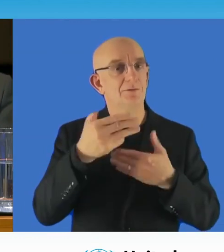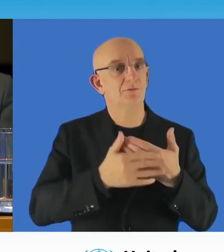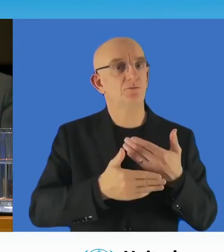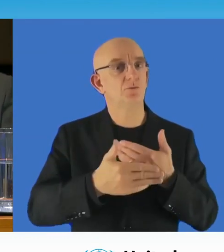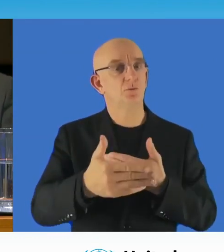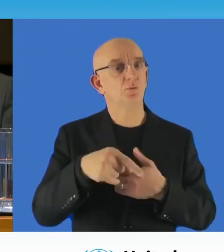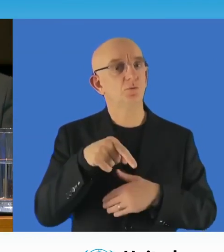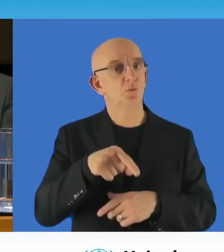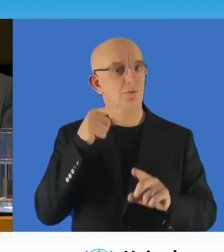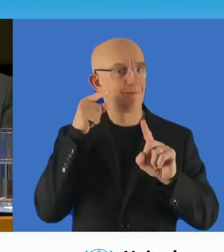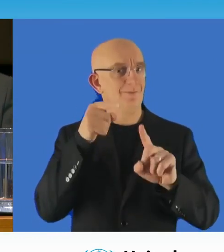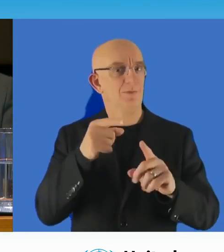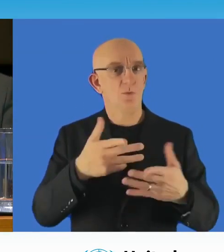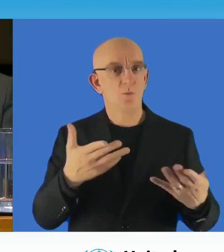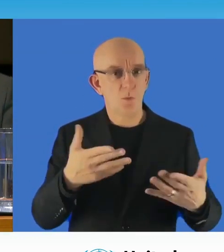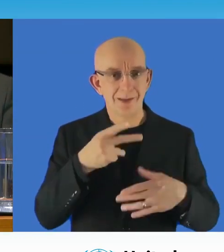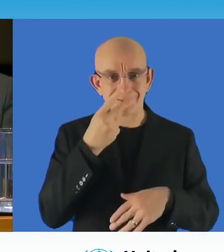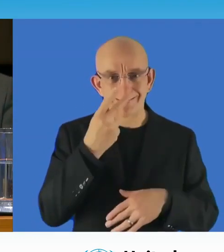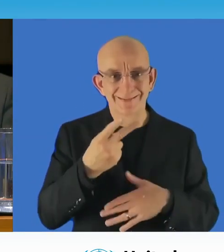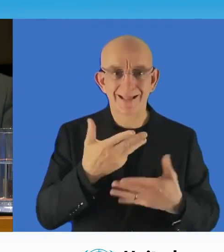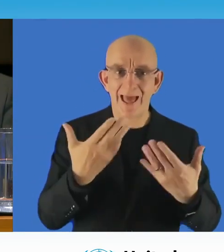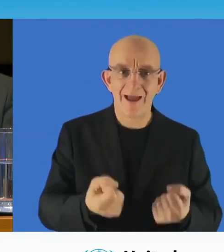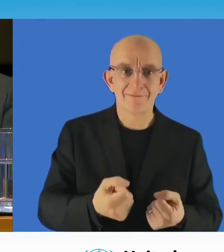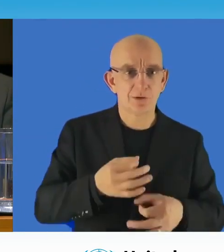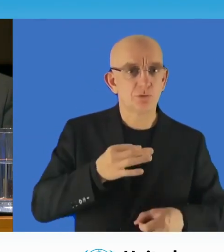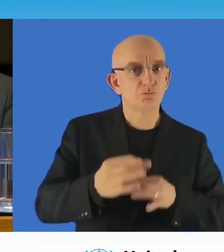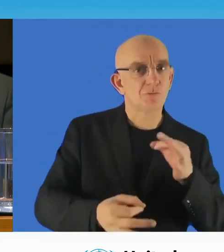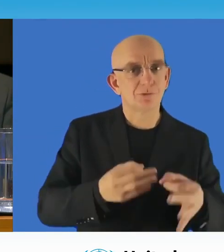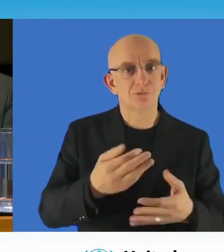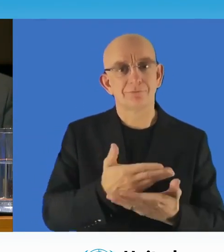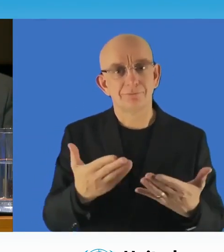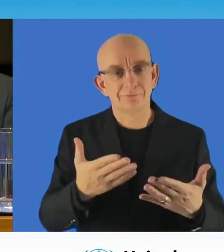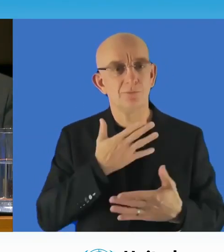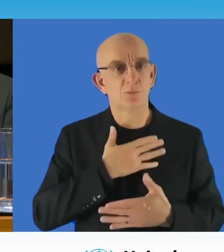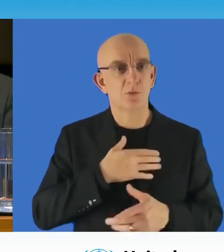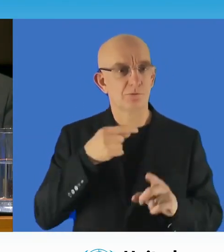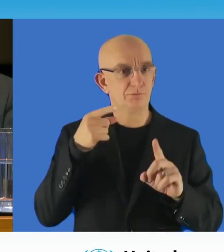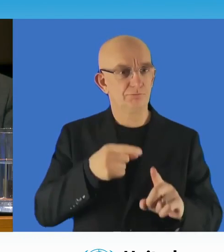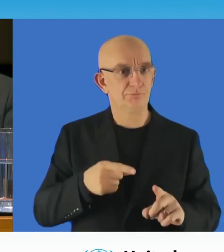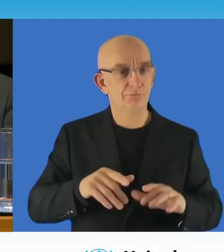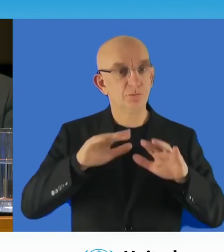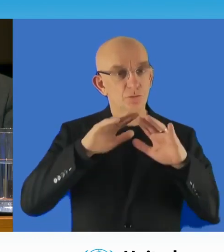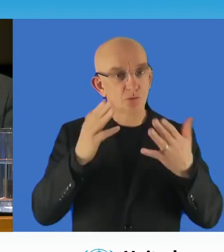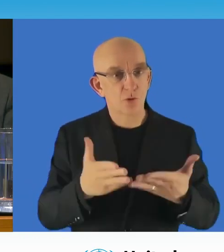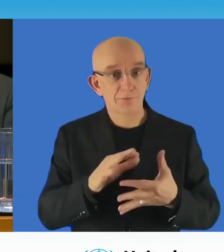strategies to reinforce Global cooperation for for ensuring that technology development and transfer